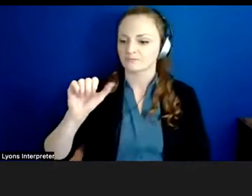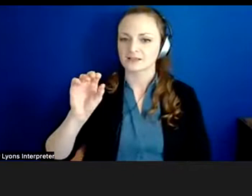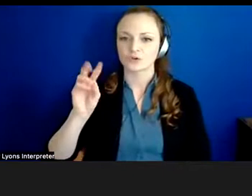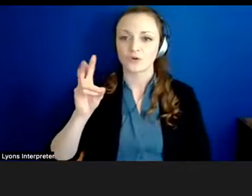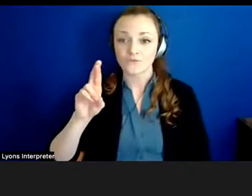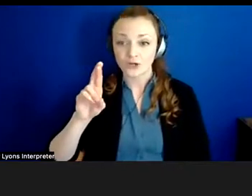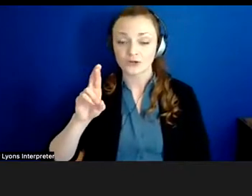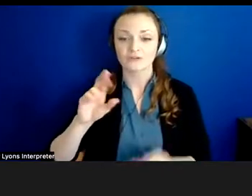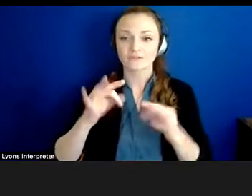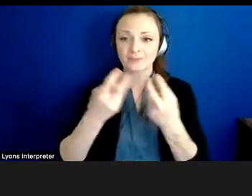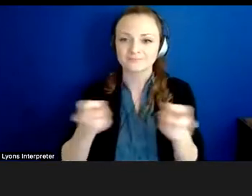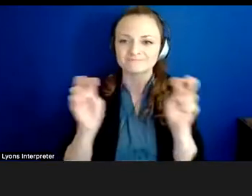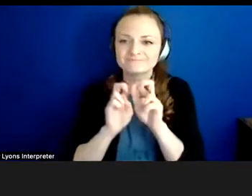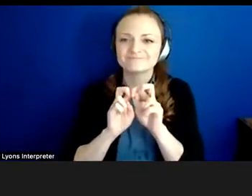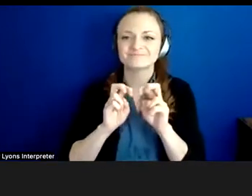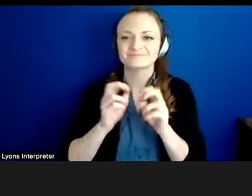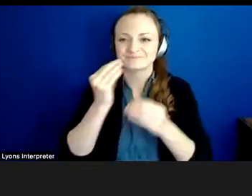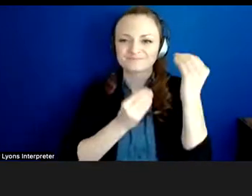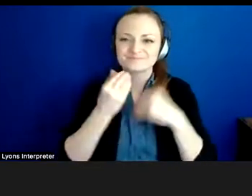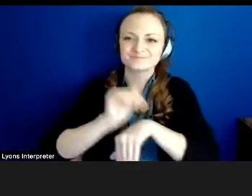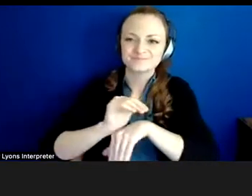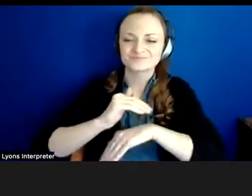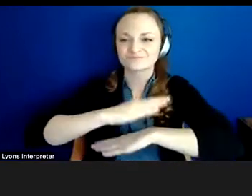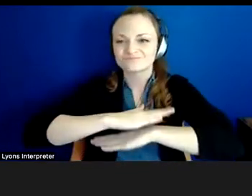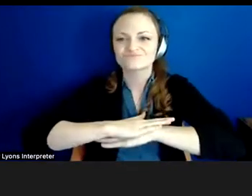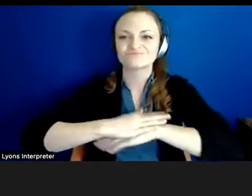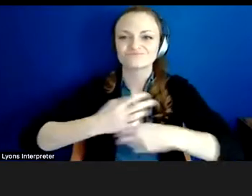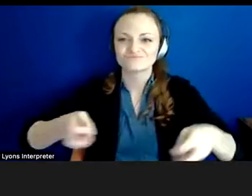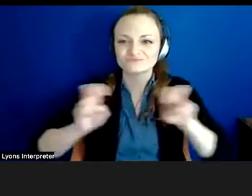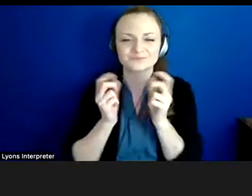19:12:26 How is it different from any other family dinner or any other holiday?